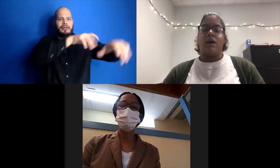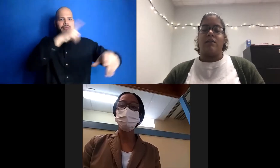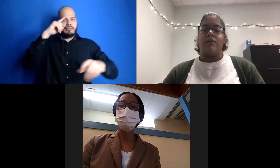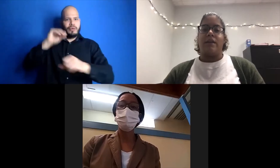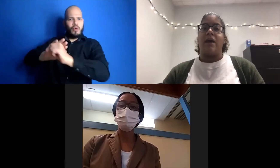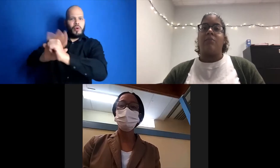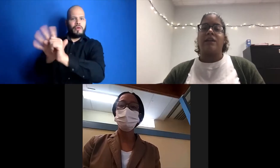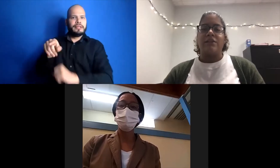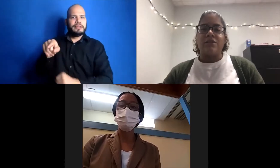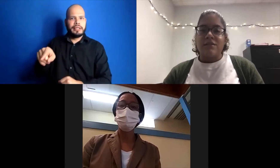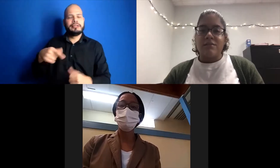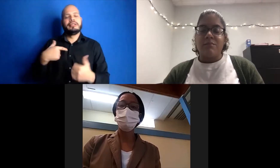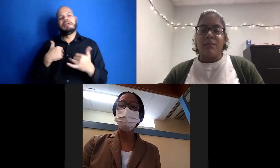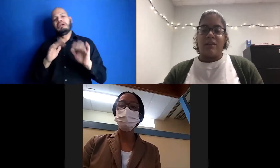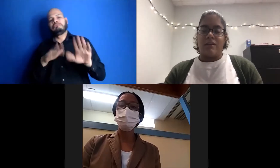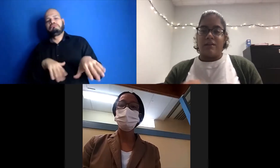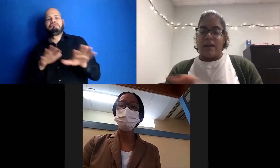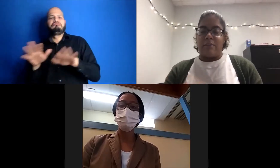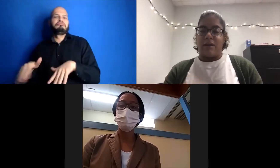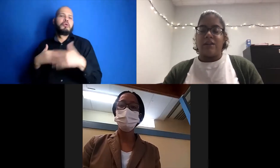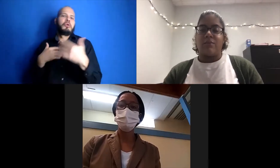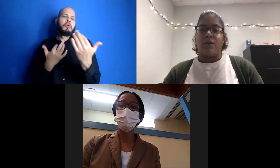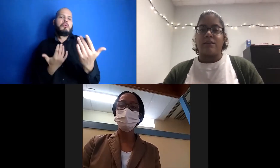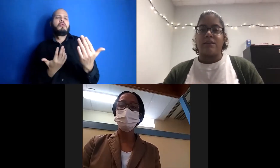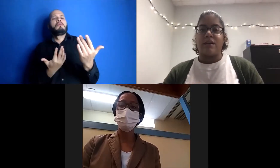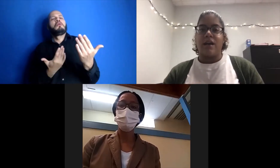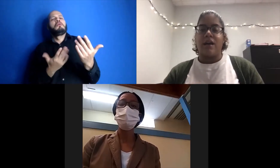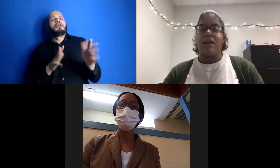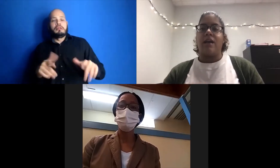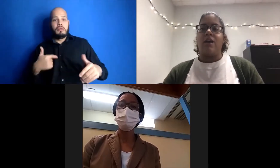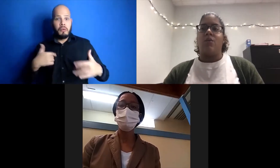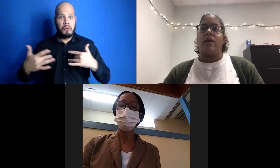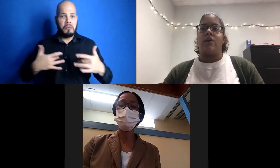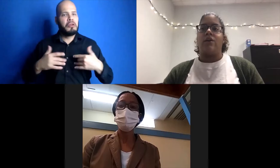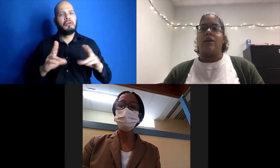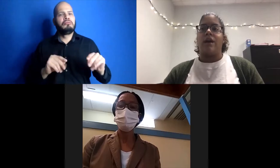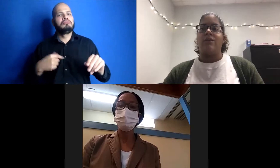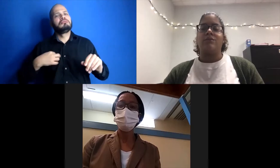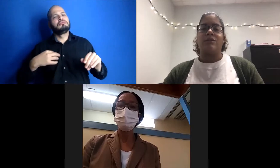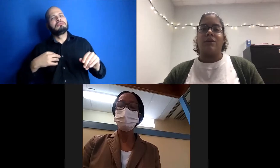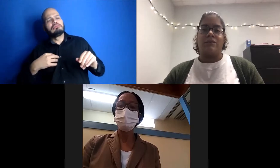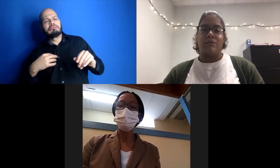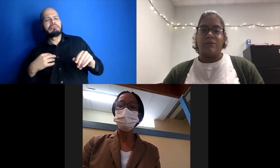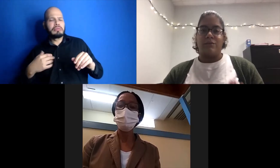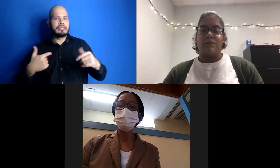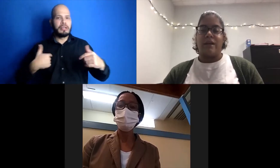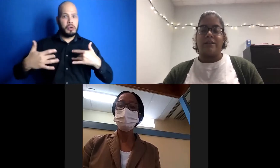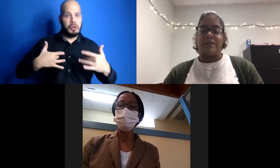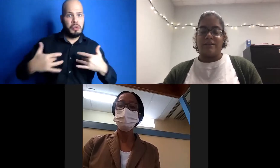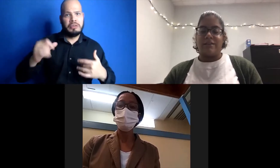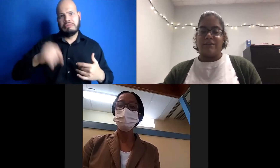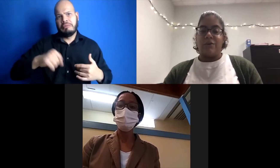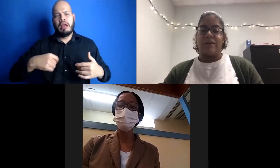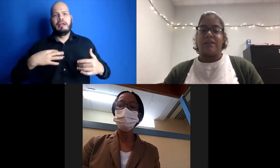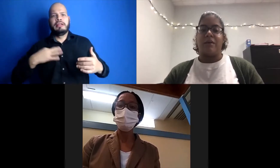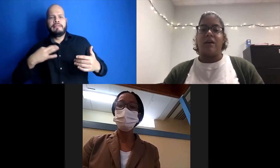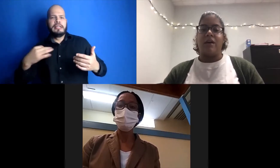the applications by the application process online where I don't know if you guys like know this but